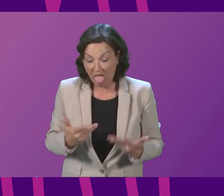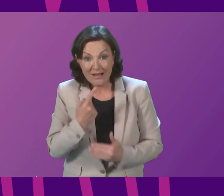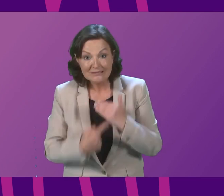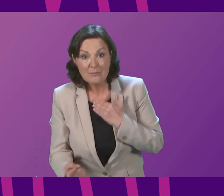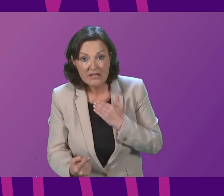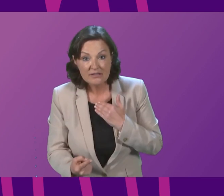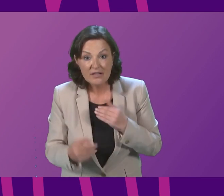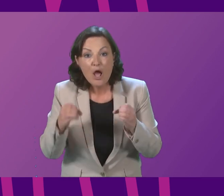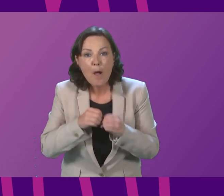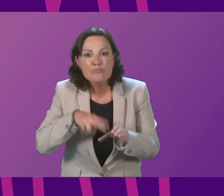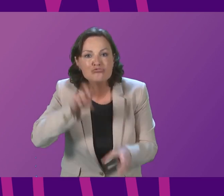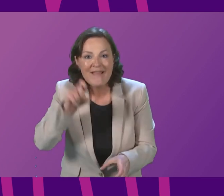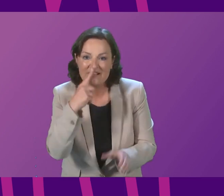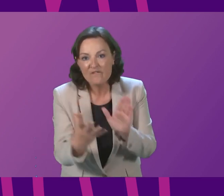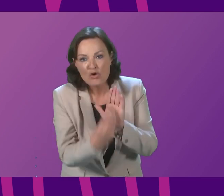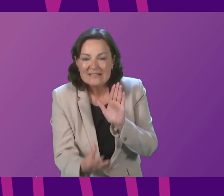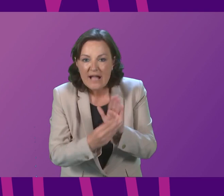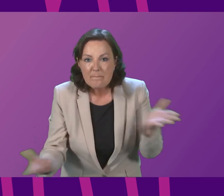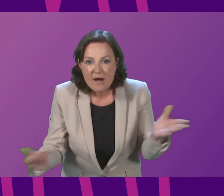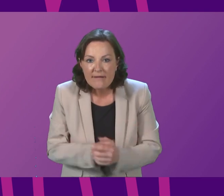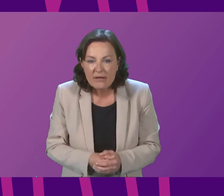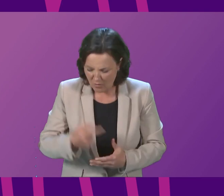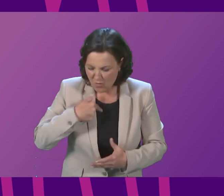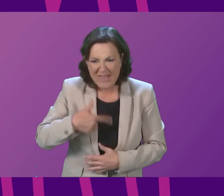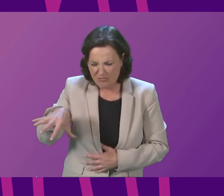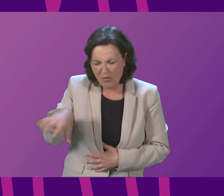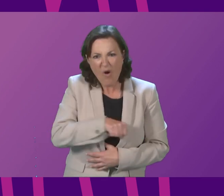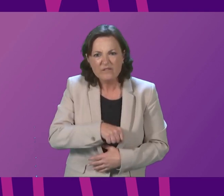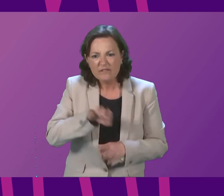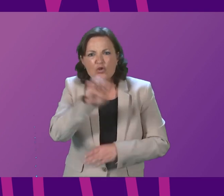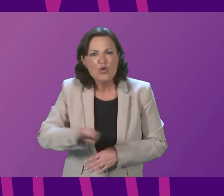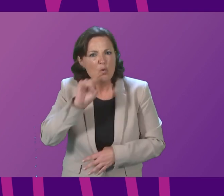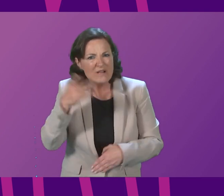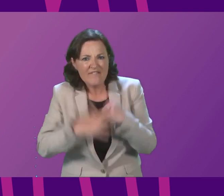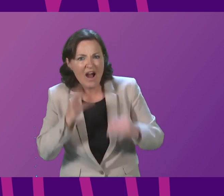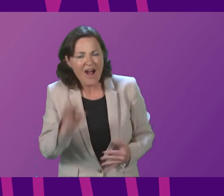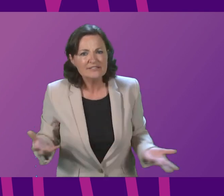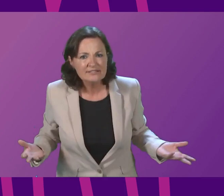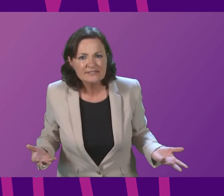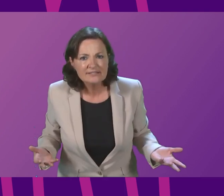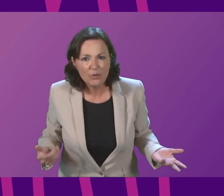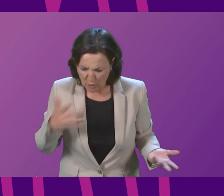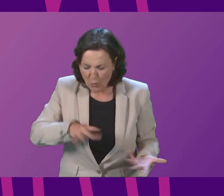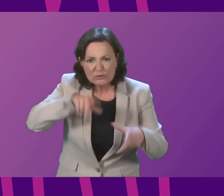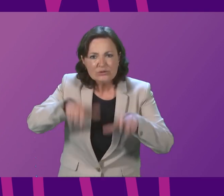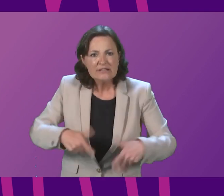We were taken out of the European Union against our will.